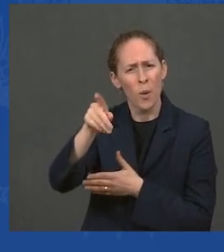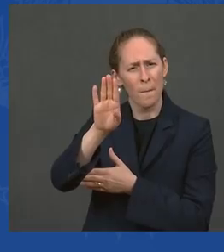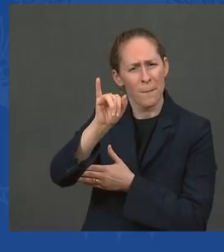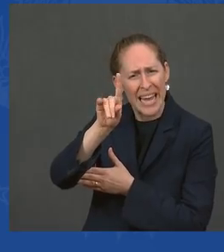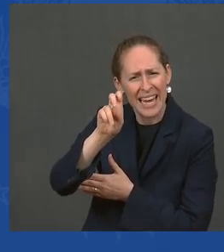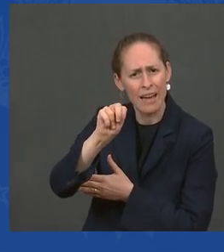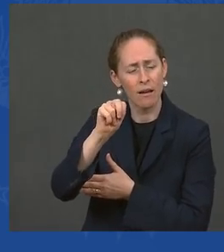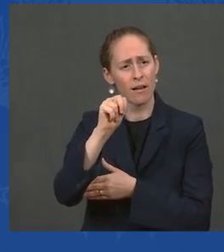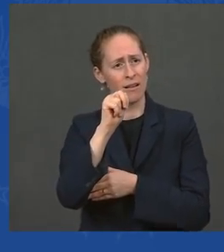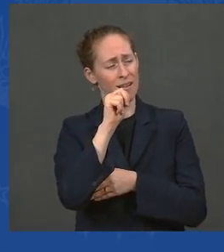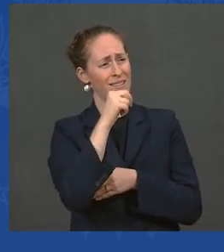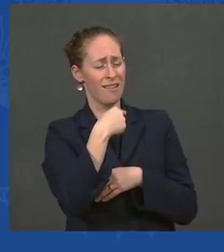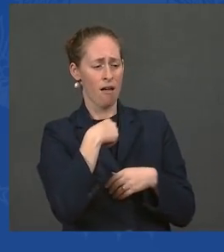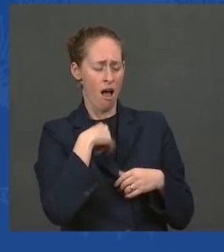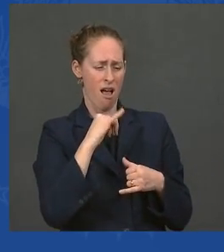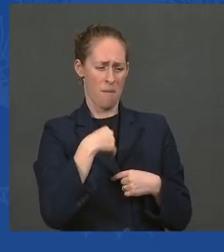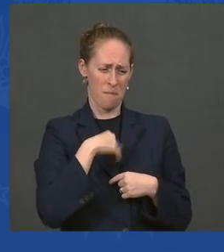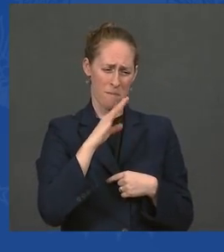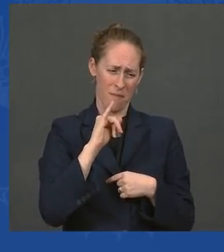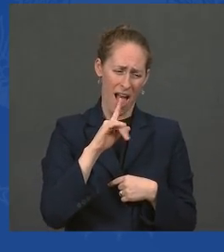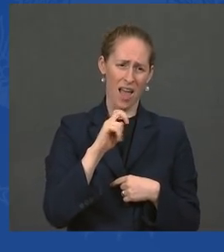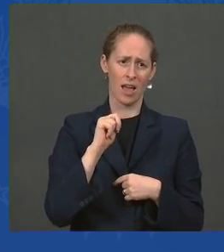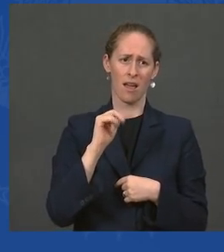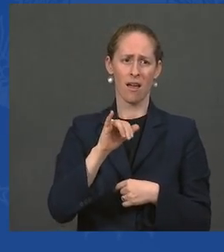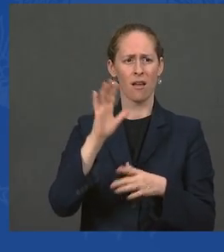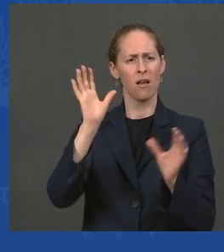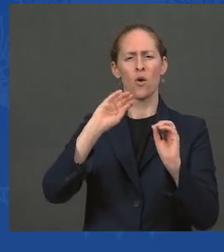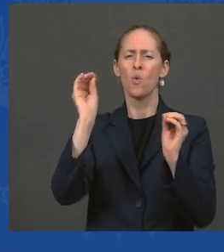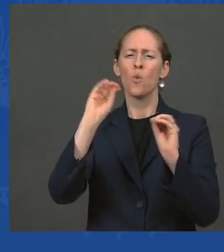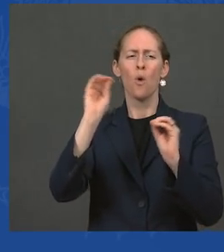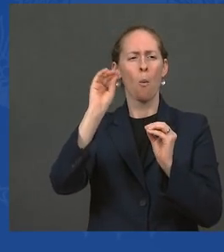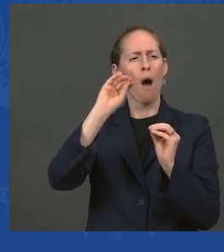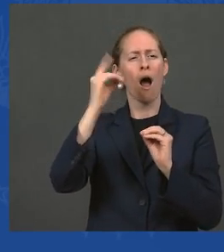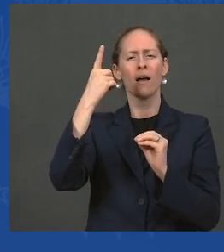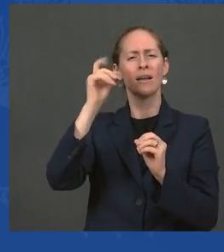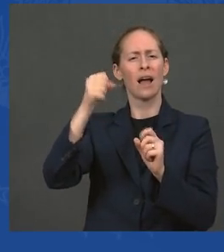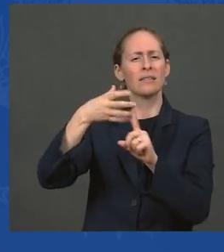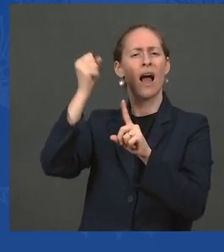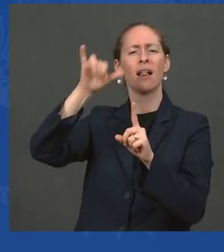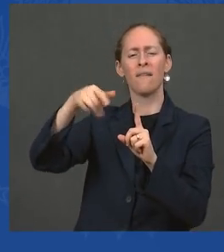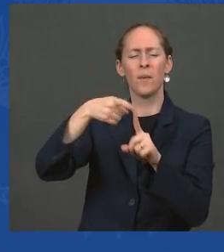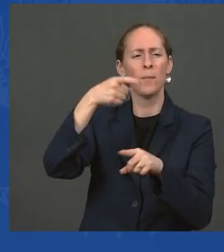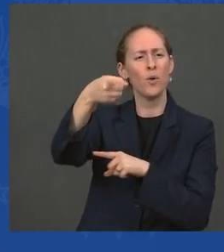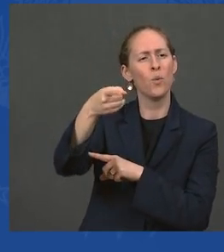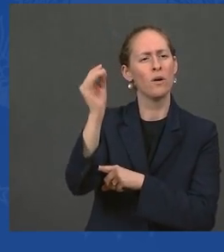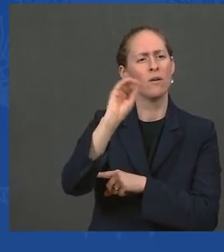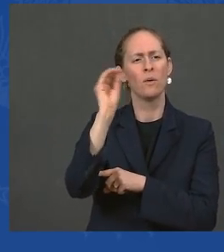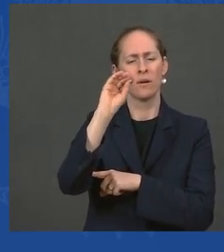"You're a Biden. Nobody is better than you, and everybody is equal to you. Nobody."